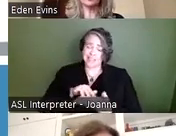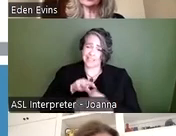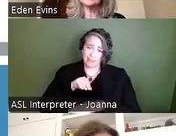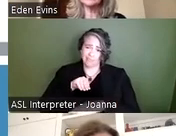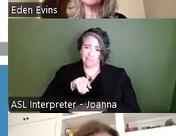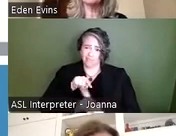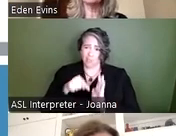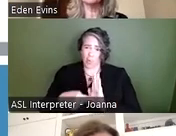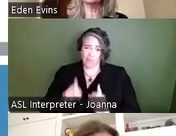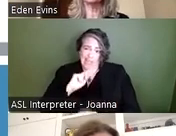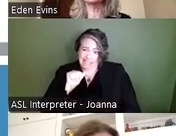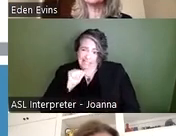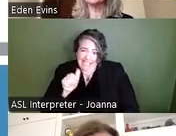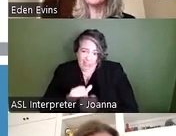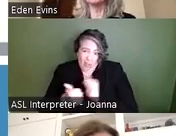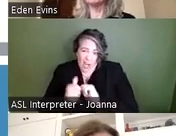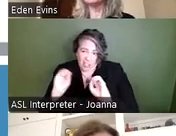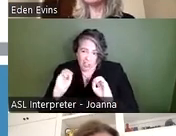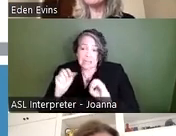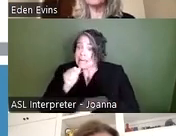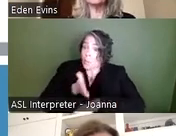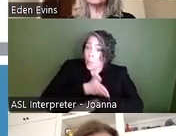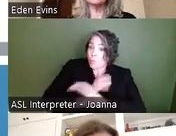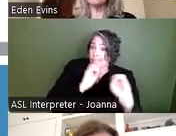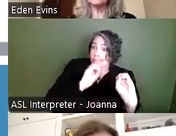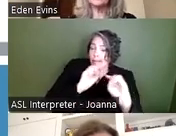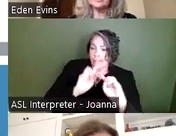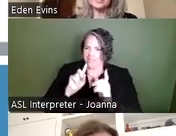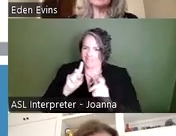it certainly didn't improve depressive symptoms. But many people, when they were using cannabis